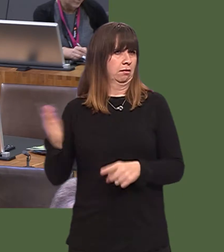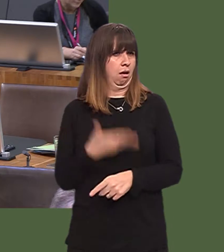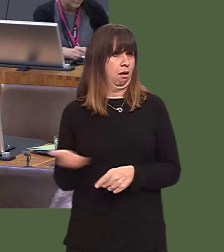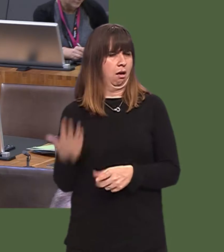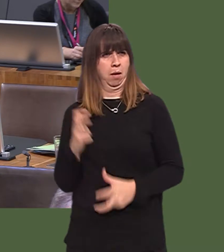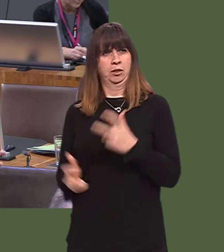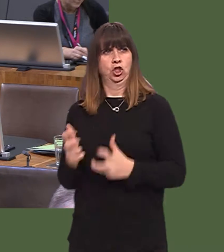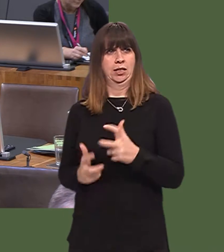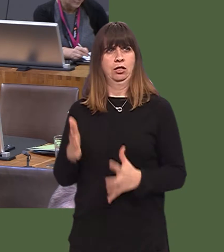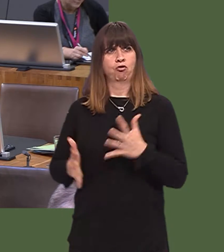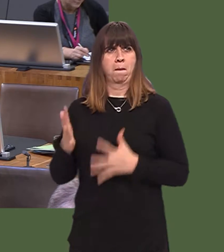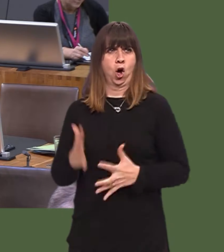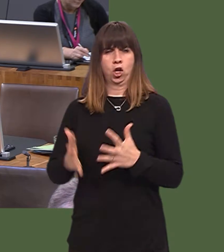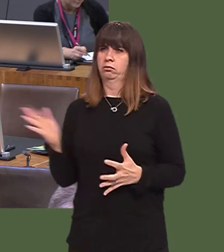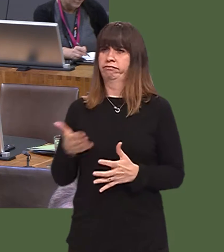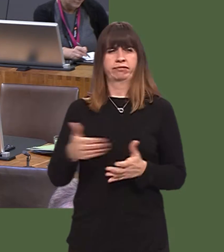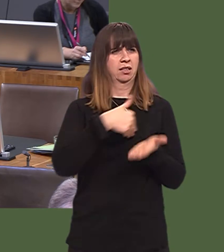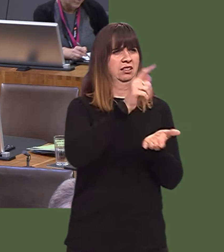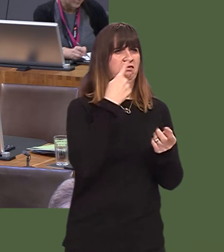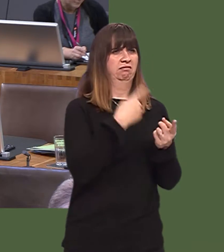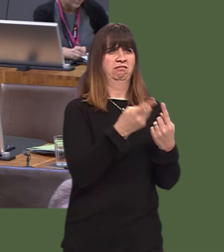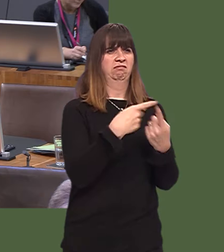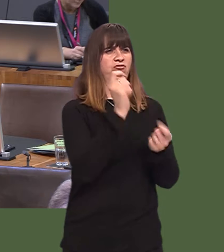And that is something, certainly, that we will want to focus on very, very stronglyóraising